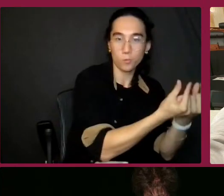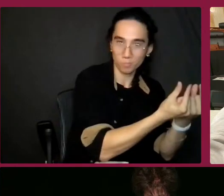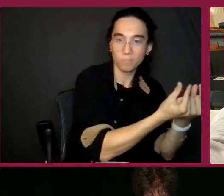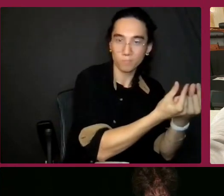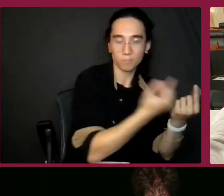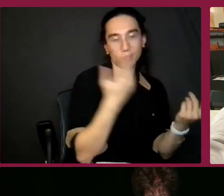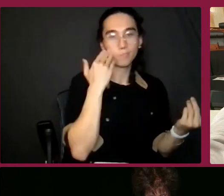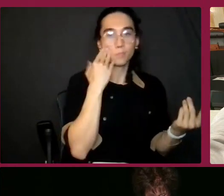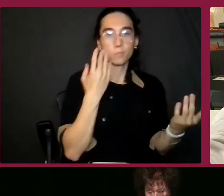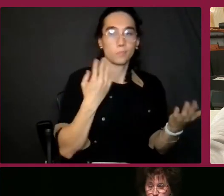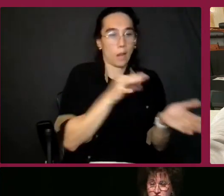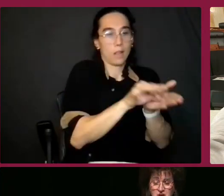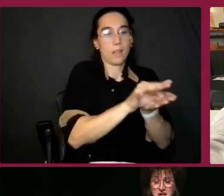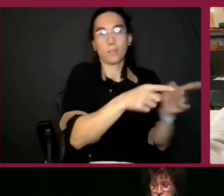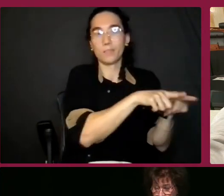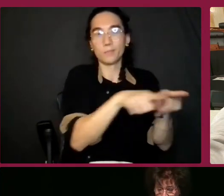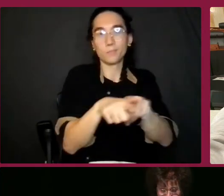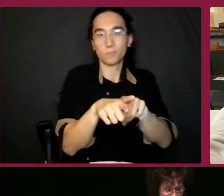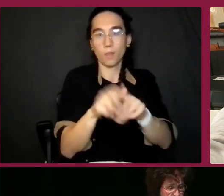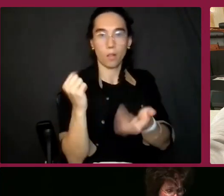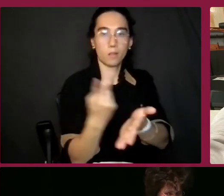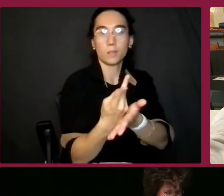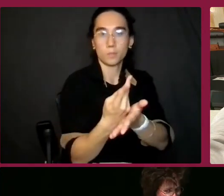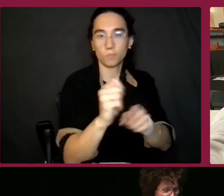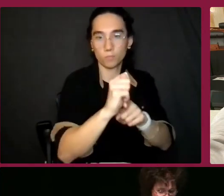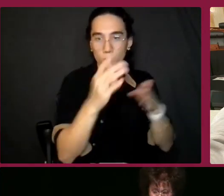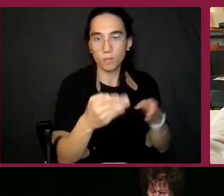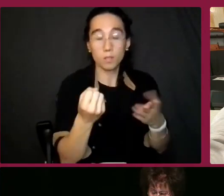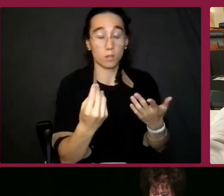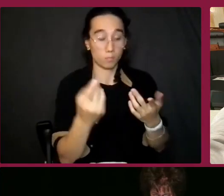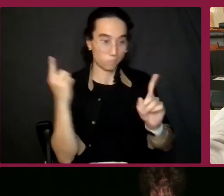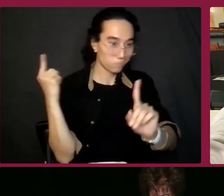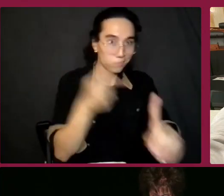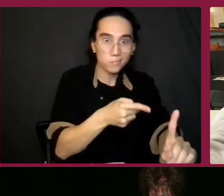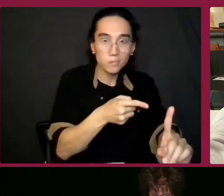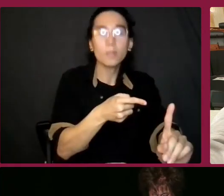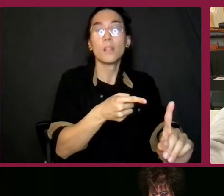So, um, in the interest of cutting to the chase, we just, we're advocating for that.